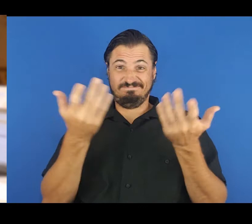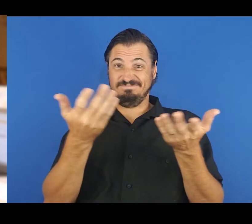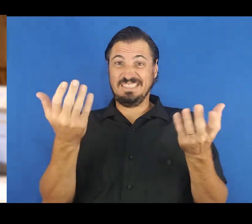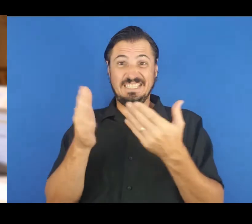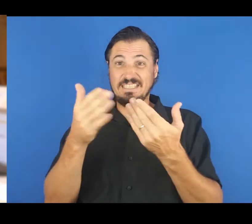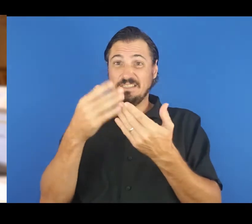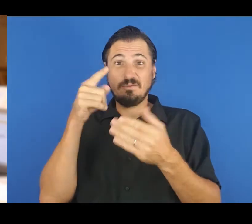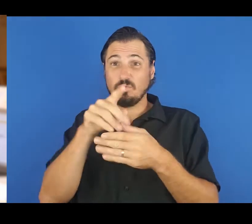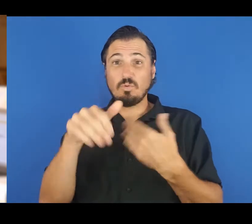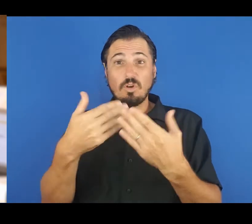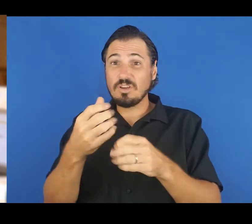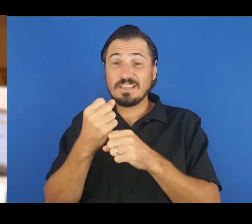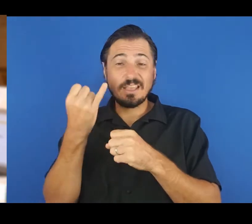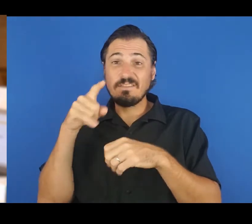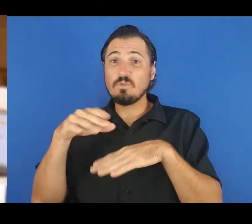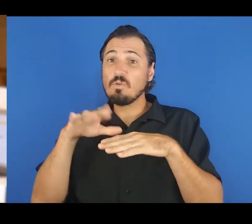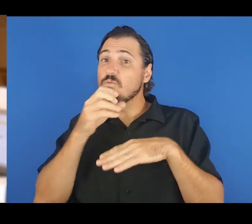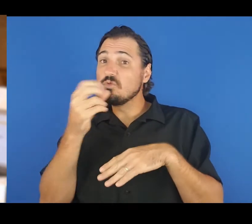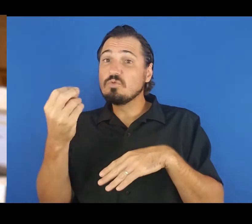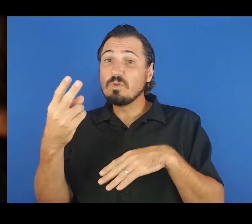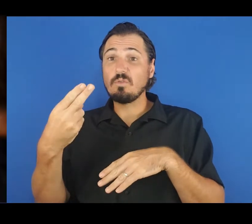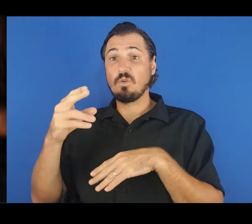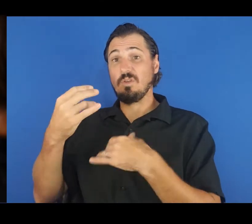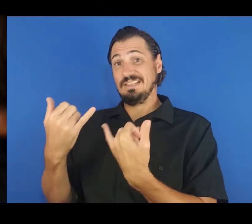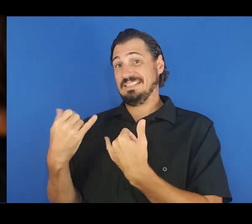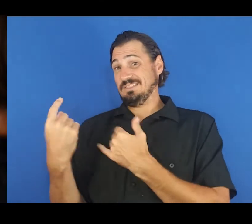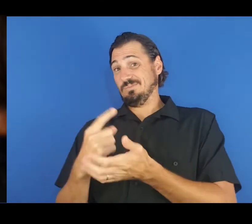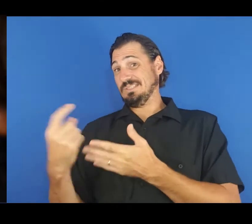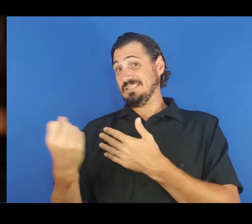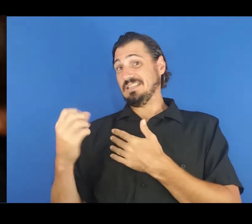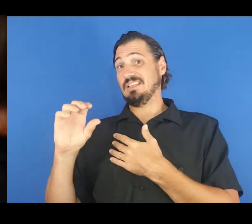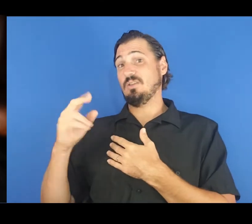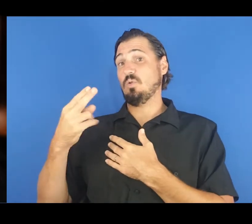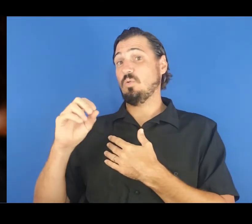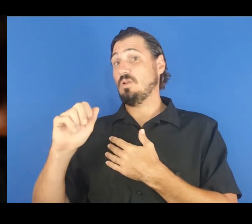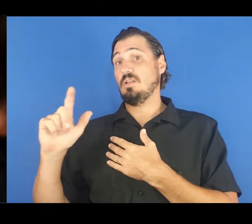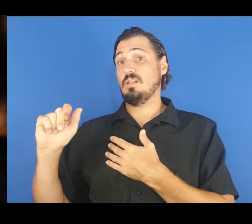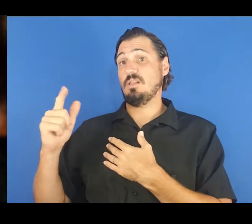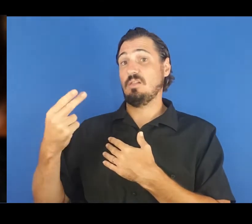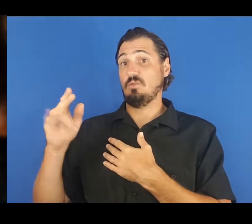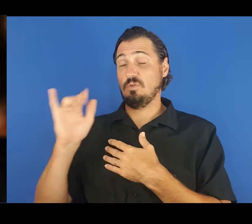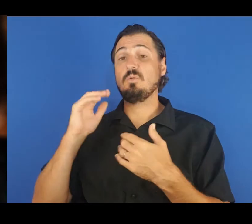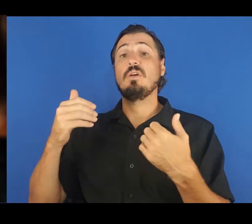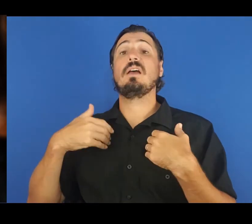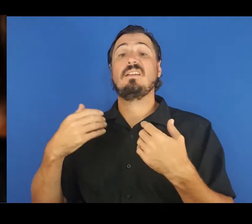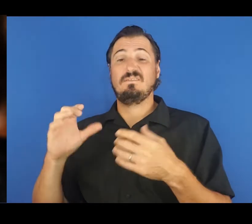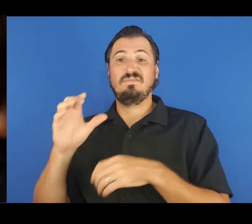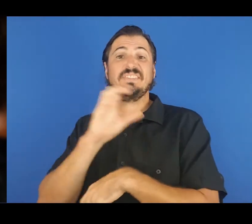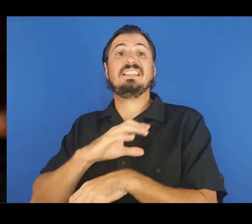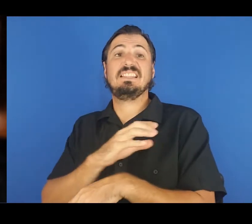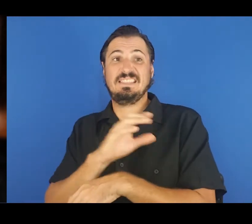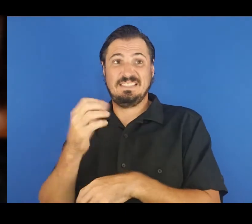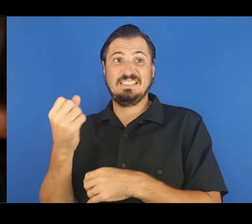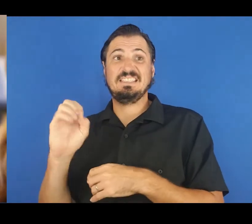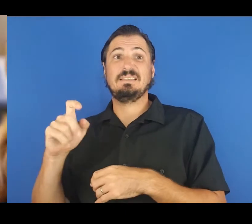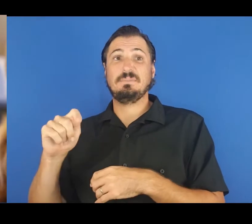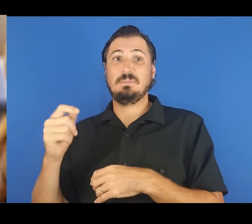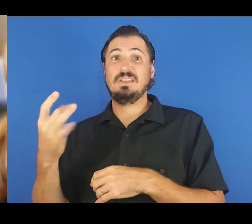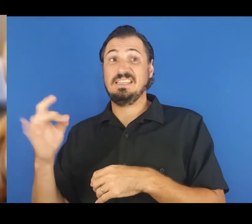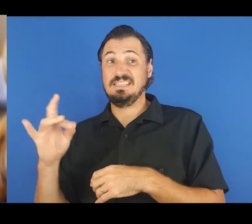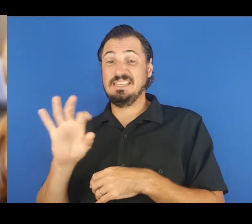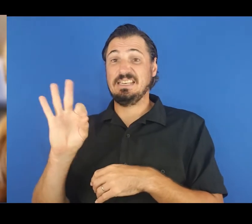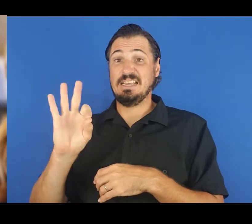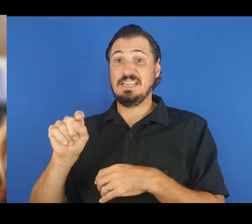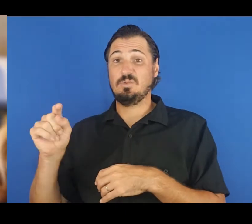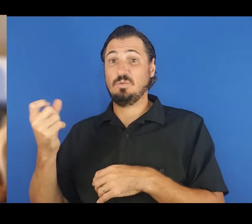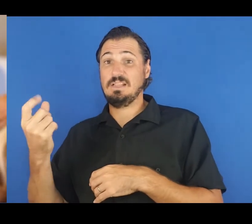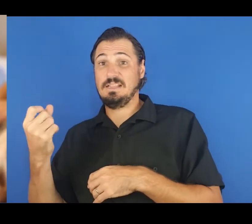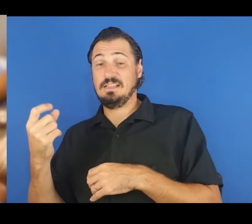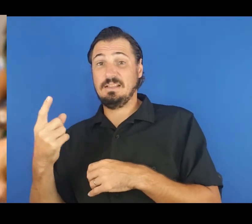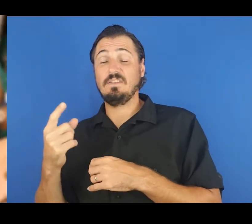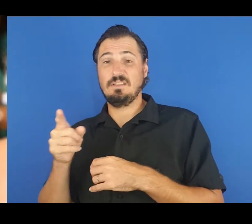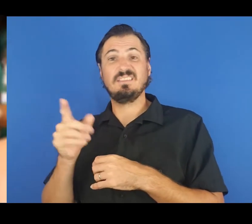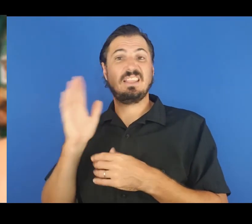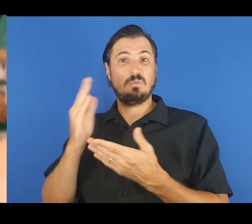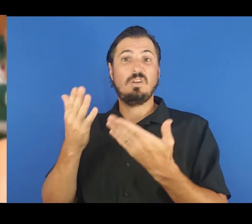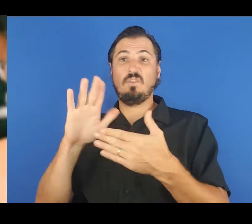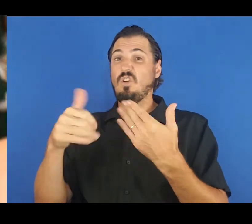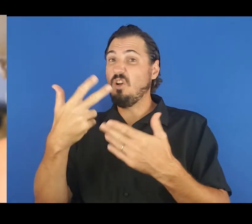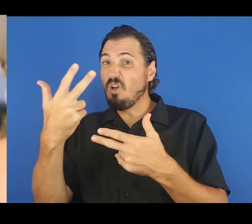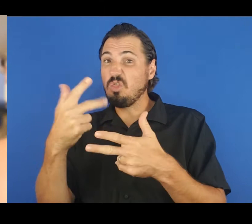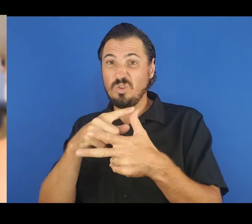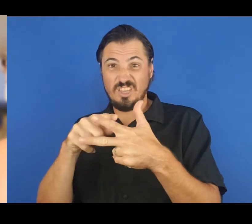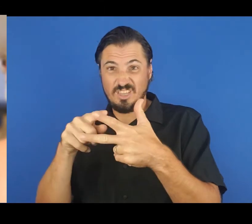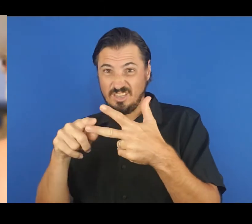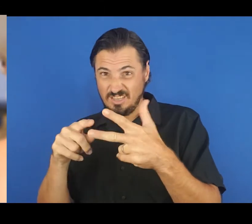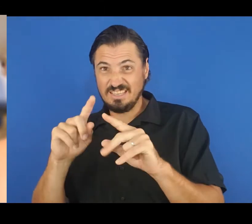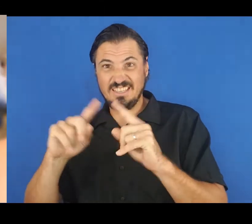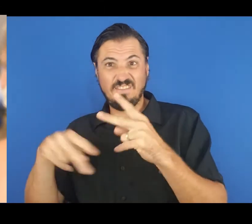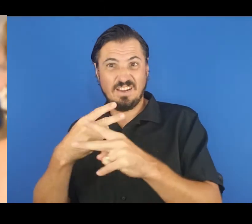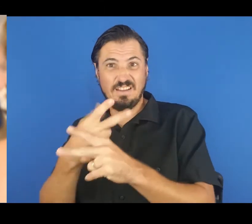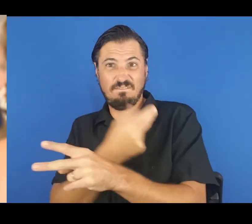Hoola Lahui is holding a pop-up clinic this Saturday, September 18 at Kehaka Neighborhood Center from 9 to 11 a.m., offering all three vaccines for free, and no appointments are needed.